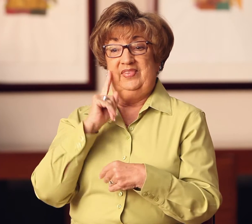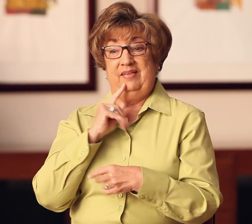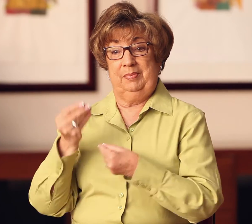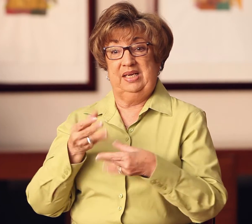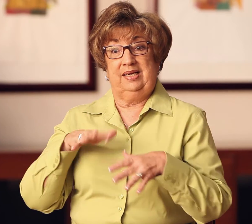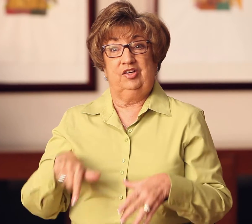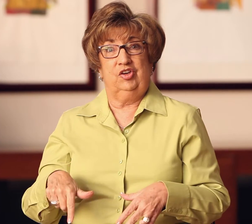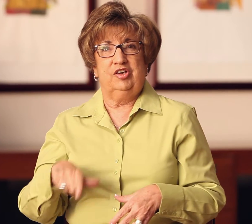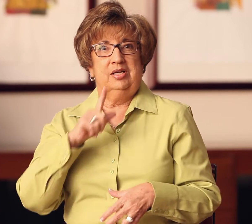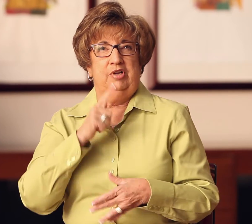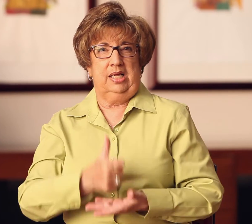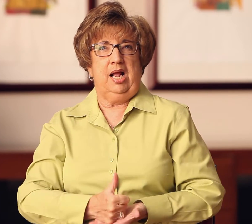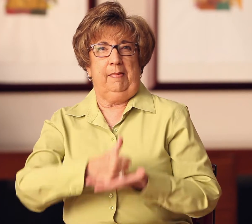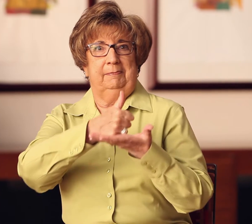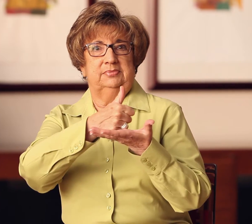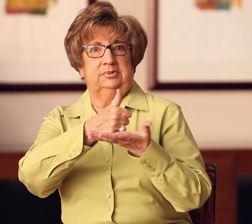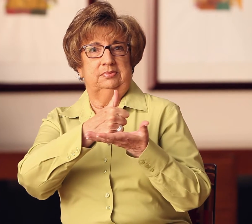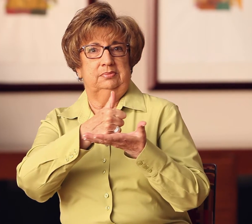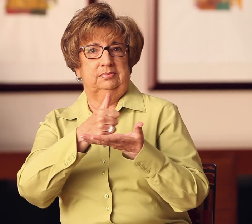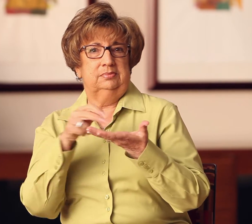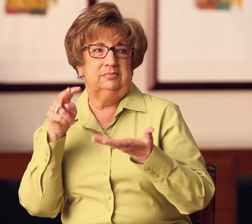But, having a deaf mediator present really helps.